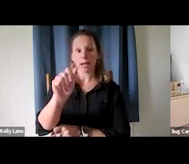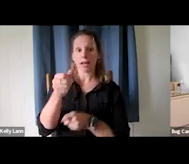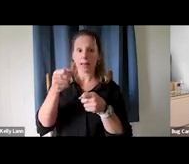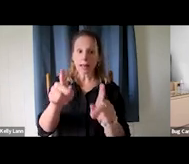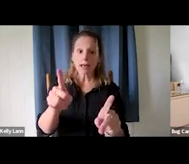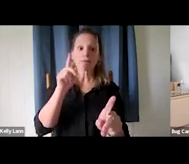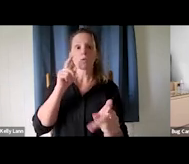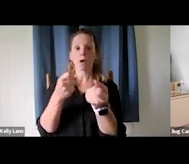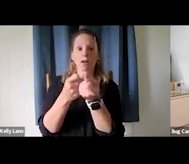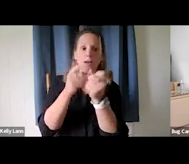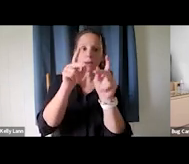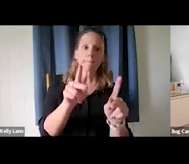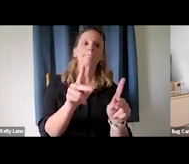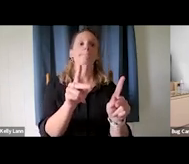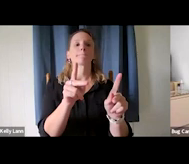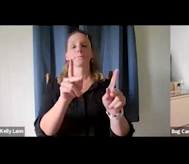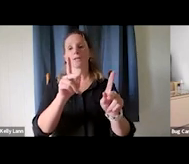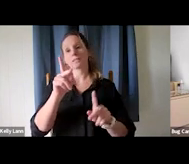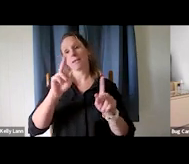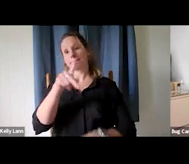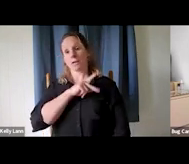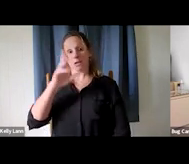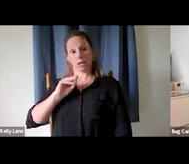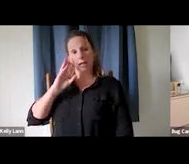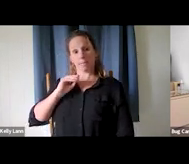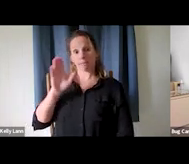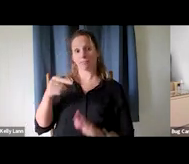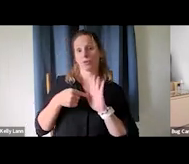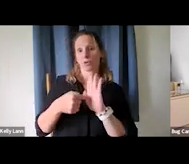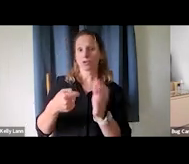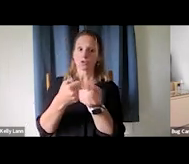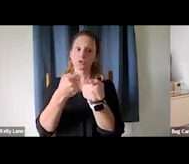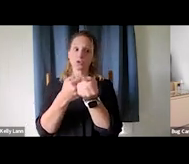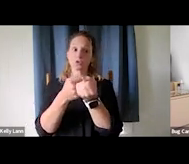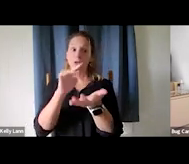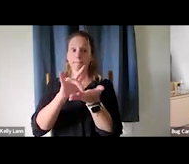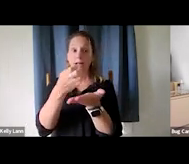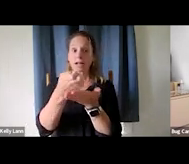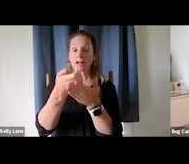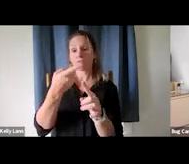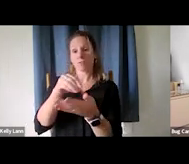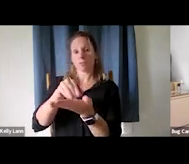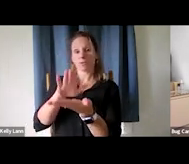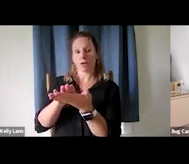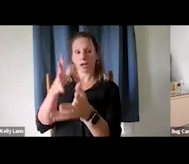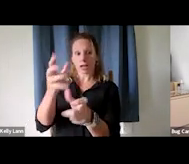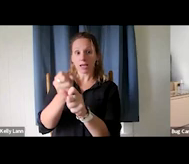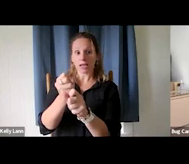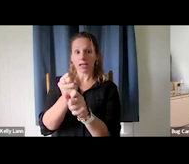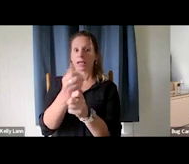by advocating for the person's personal experiences, presenting supportive medical evidence from the record, and obtaining collateral sources